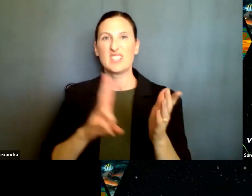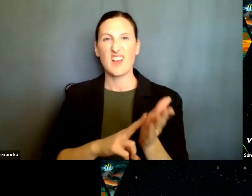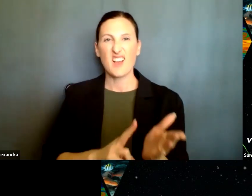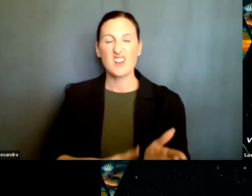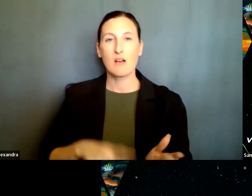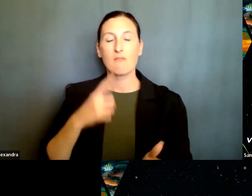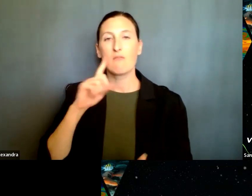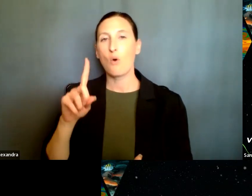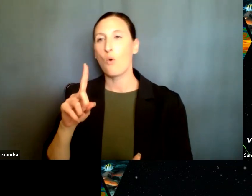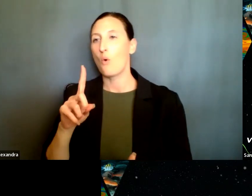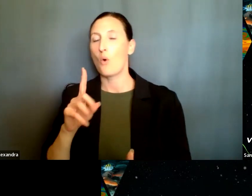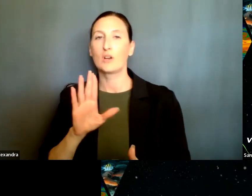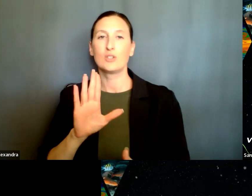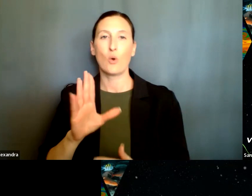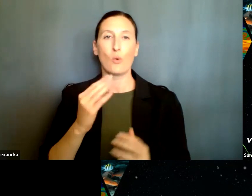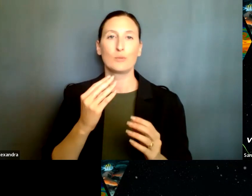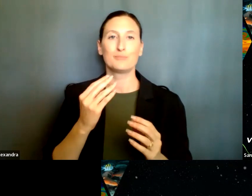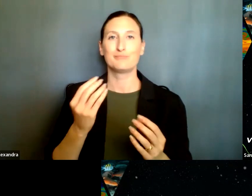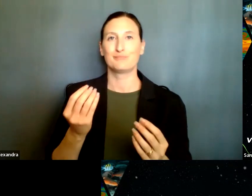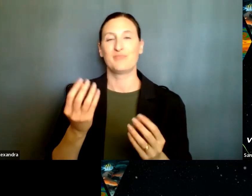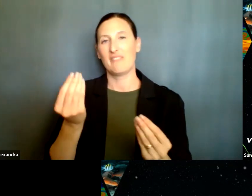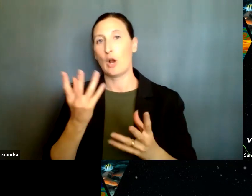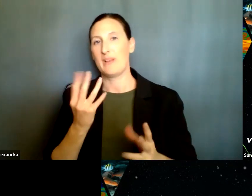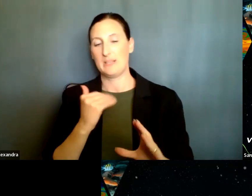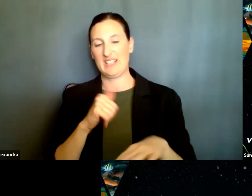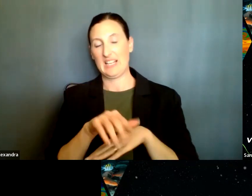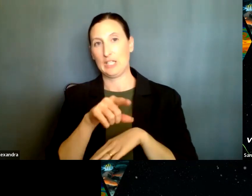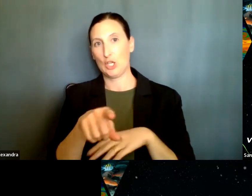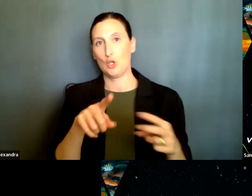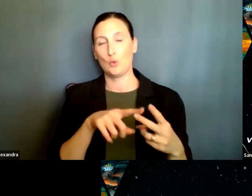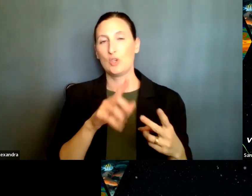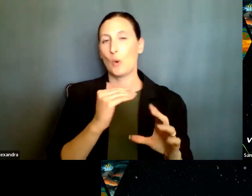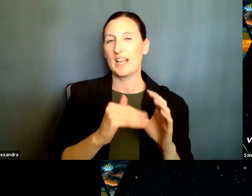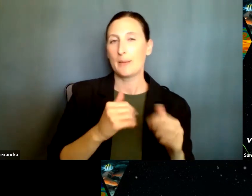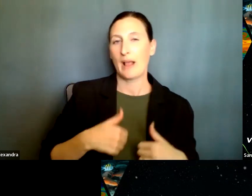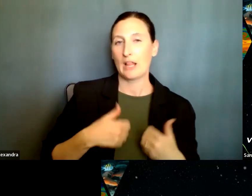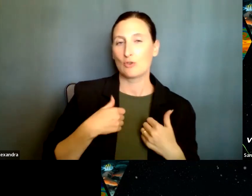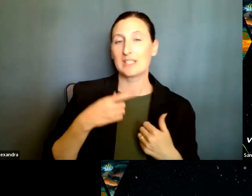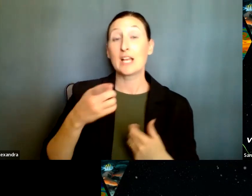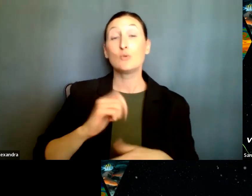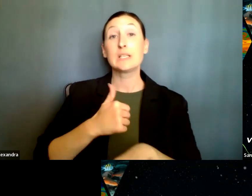which will be your email address. Then you submit so you can find out. You would then set your preferences for whatever it is,